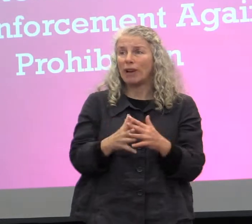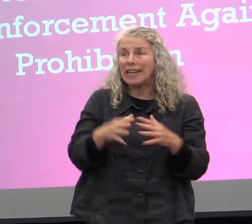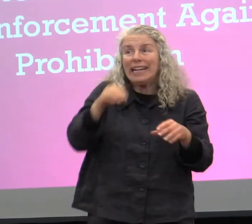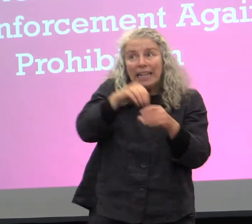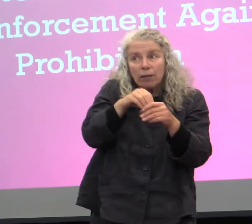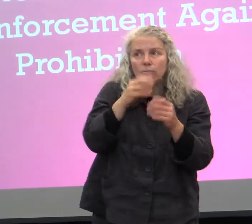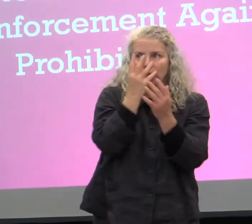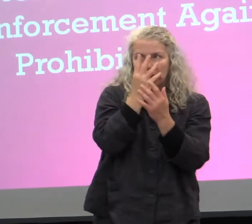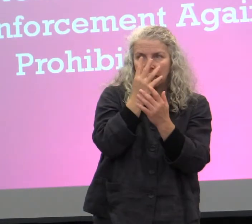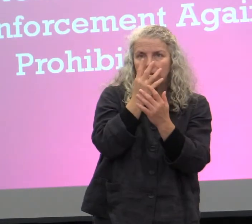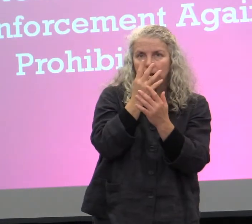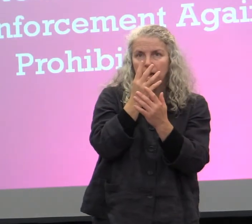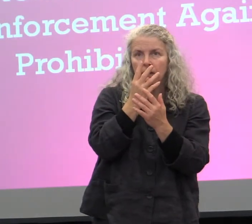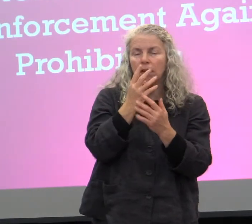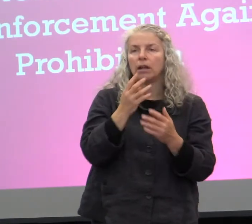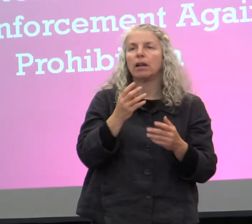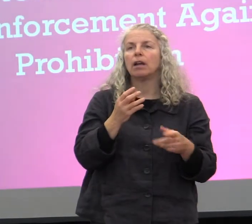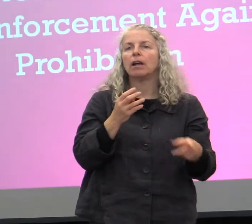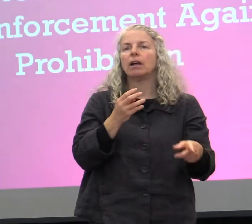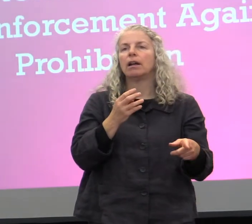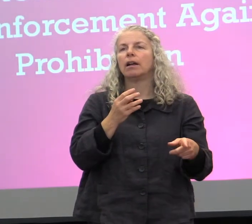Tied to her boyfriend's drug dealing.